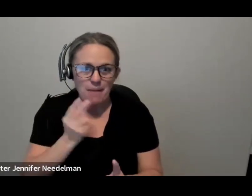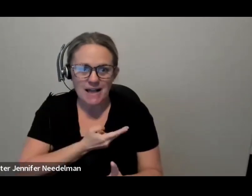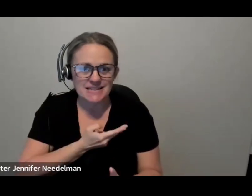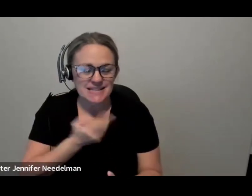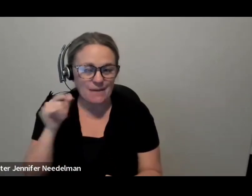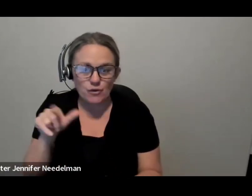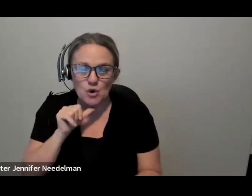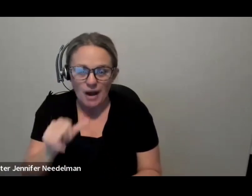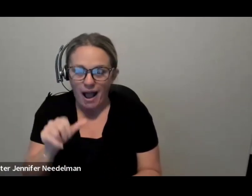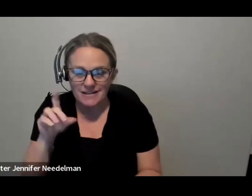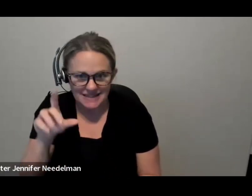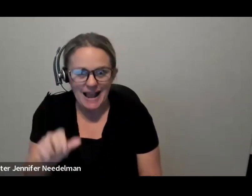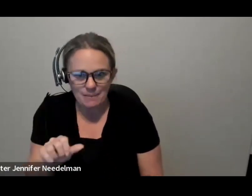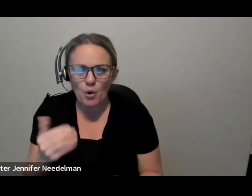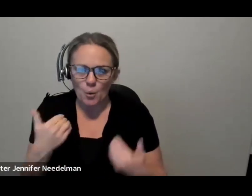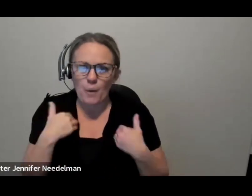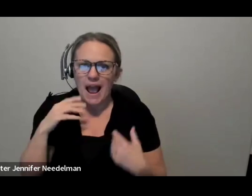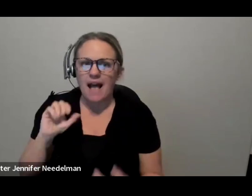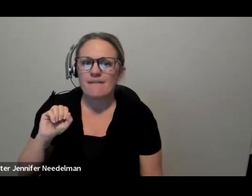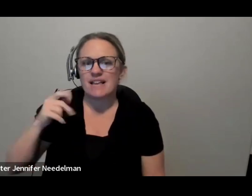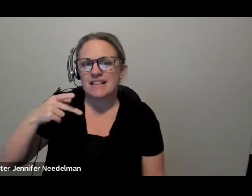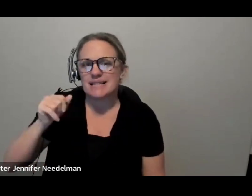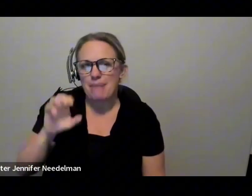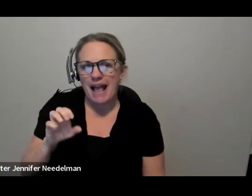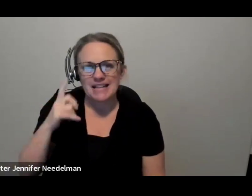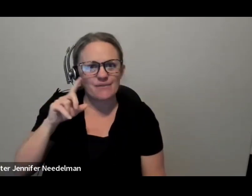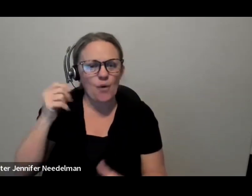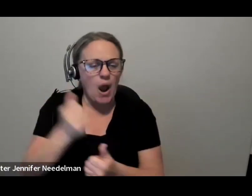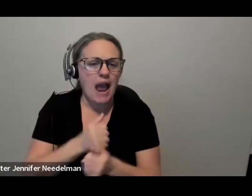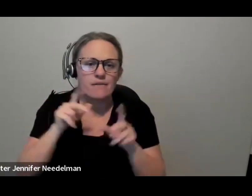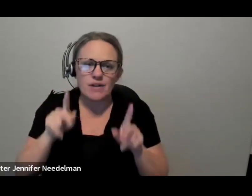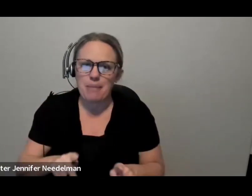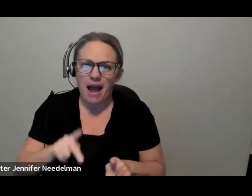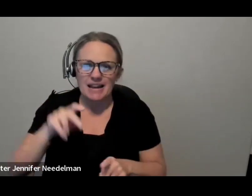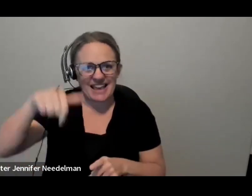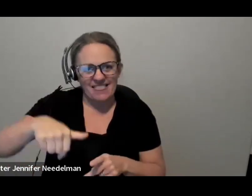We have space for, for everybody in this field to make a difference.